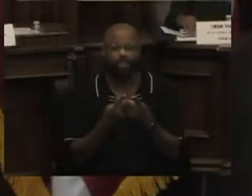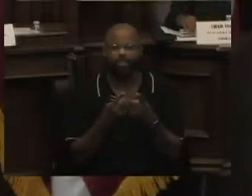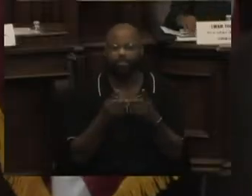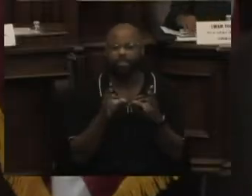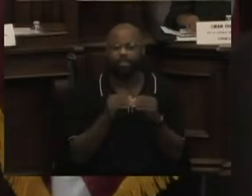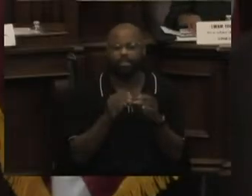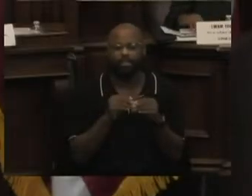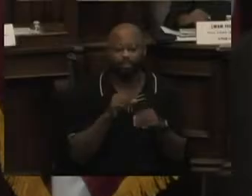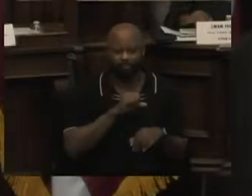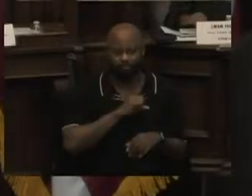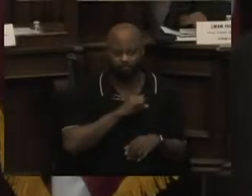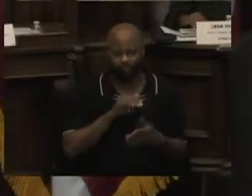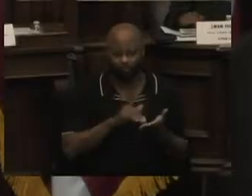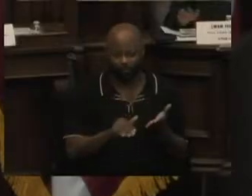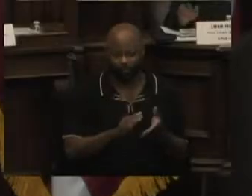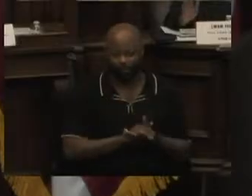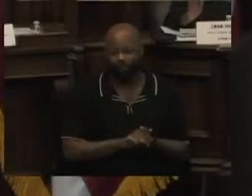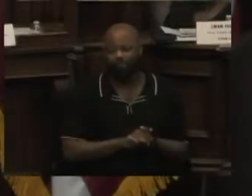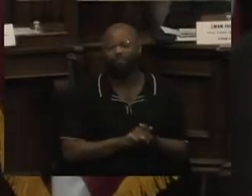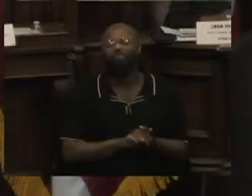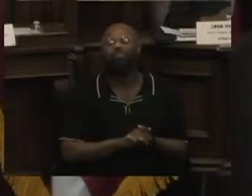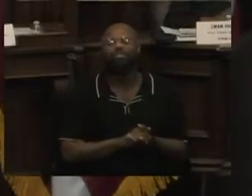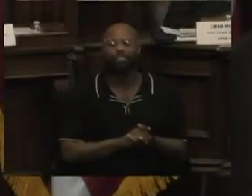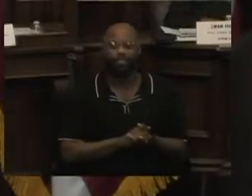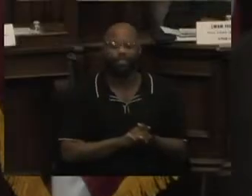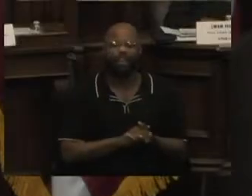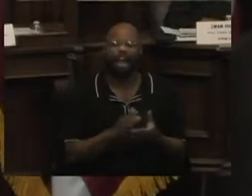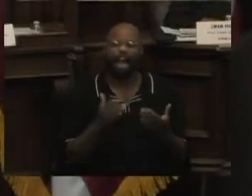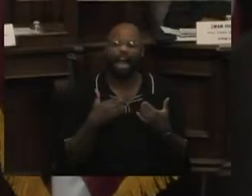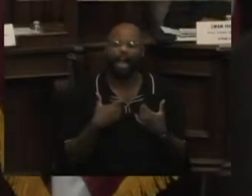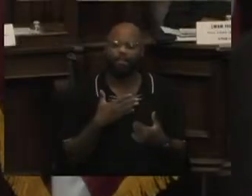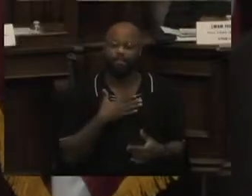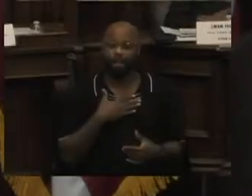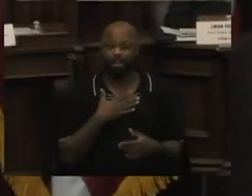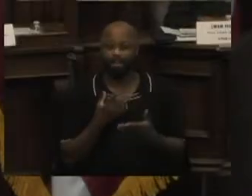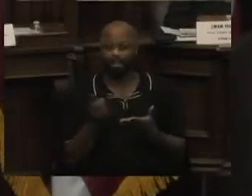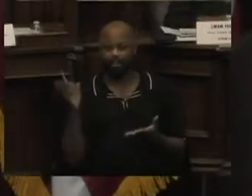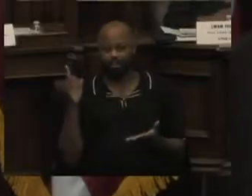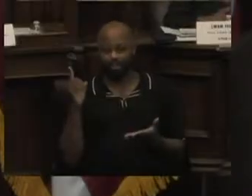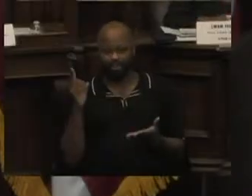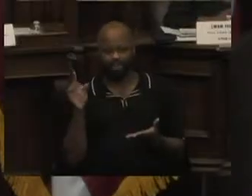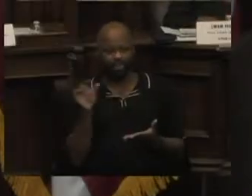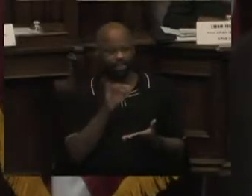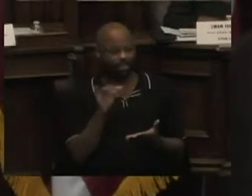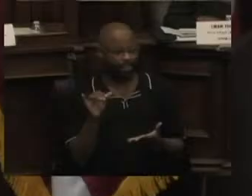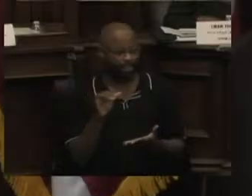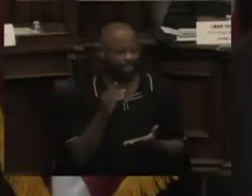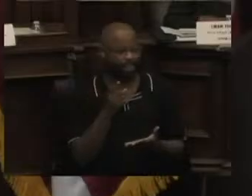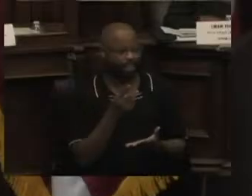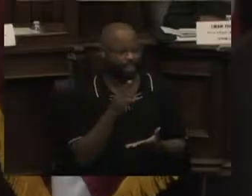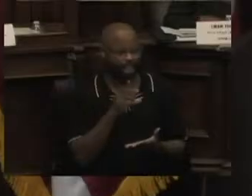district meetings. I didn't mean to do that in the mic, and